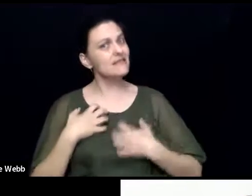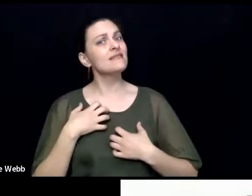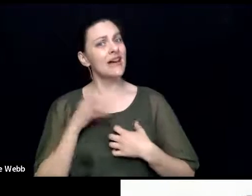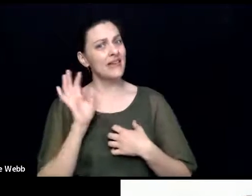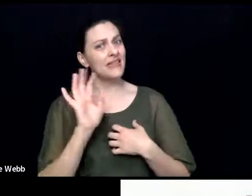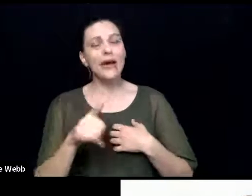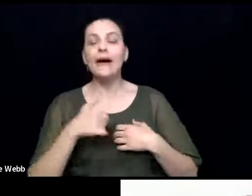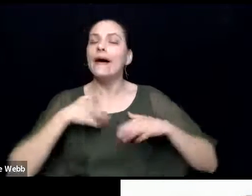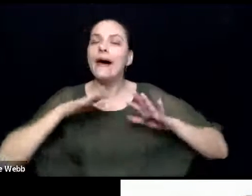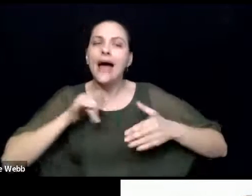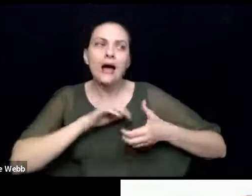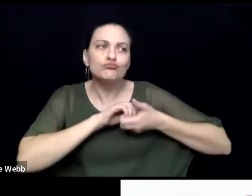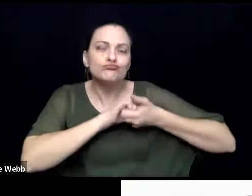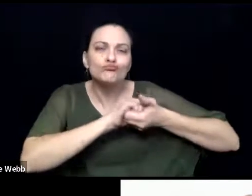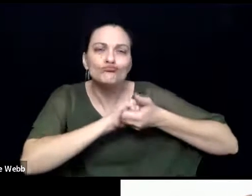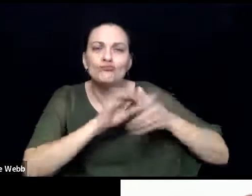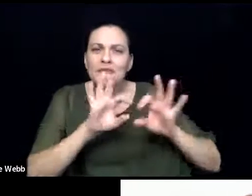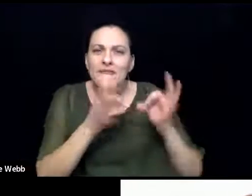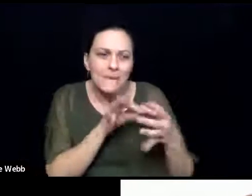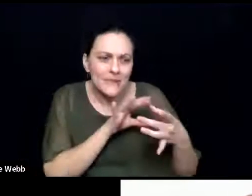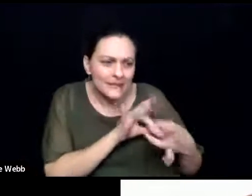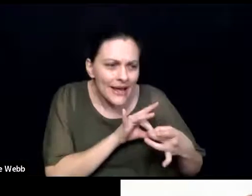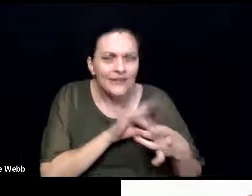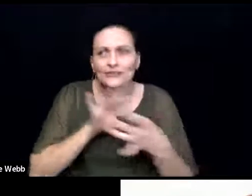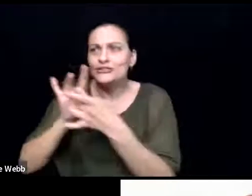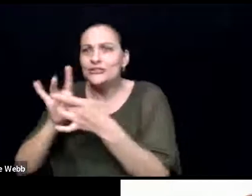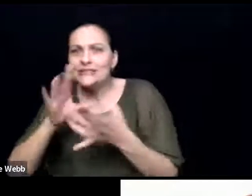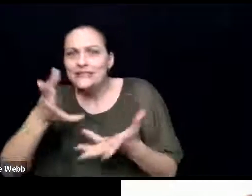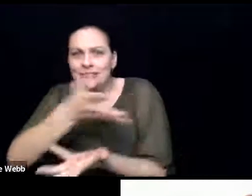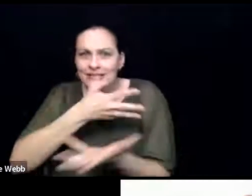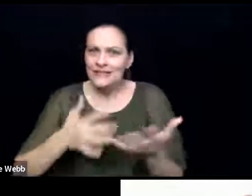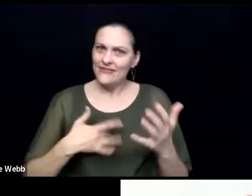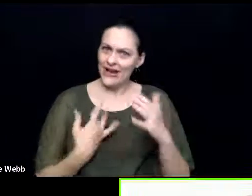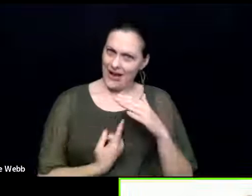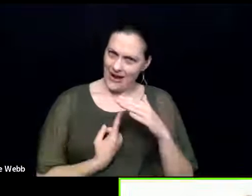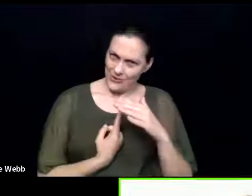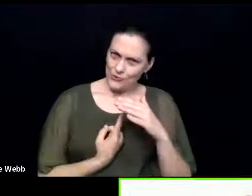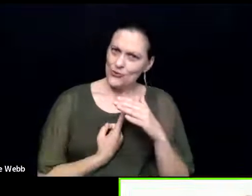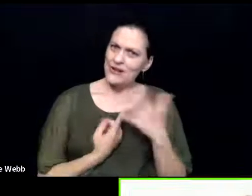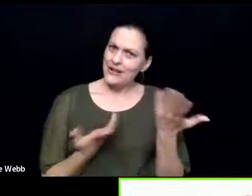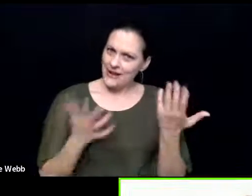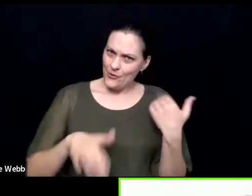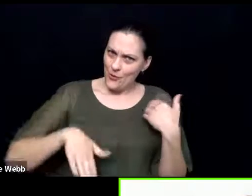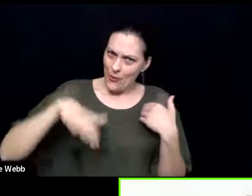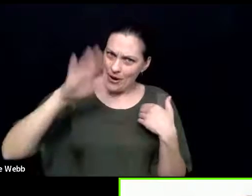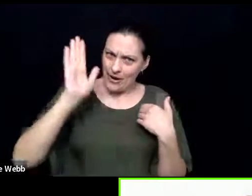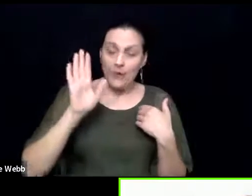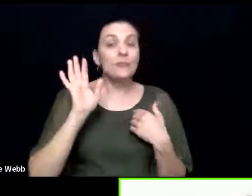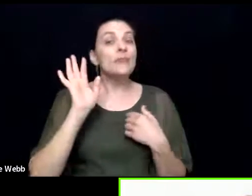up isolated and, you know, I talk about that. You know, the isolation of internalized oppression and